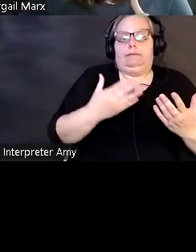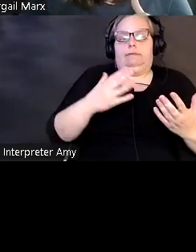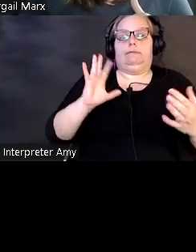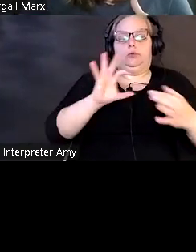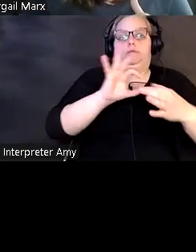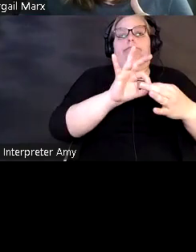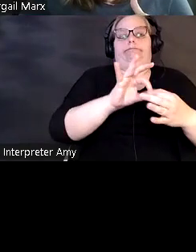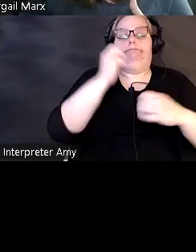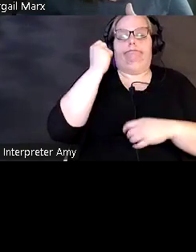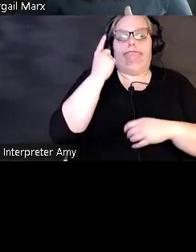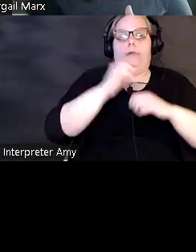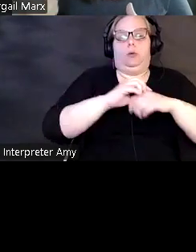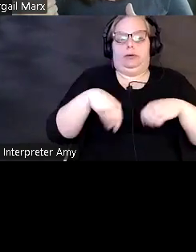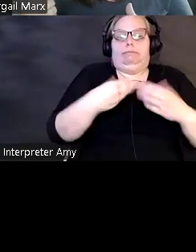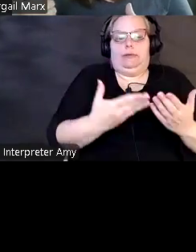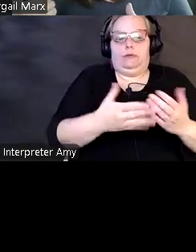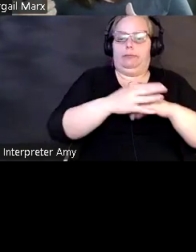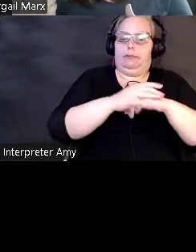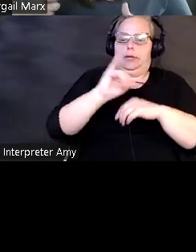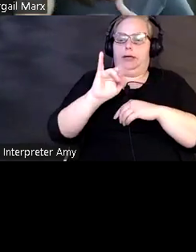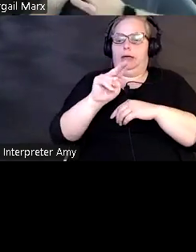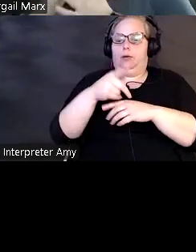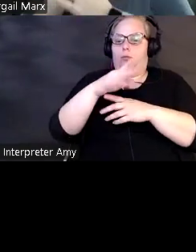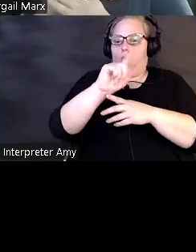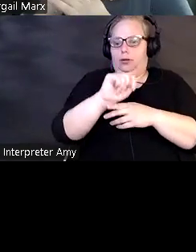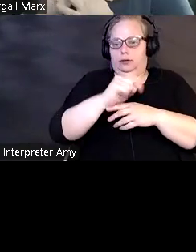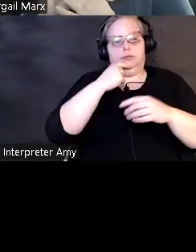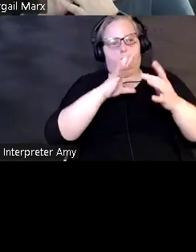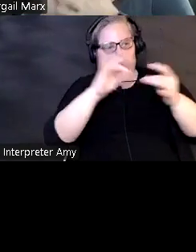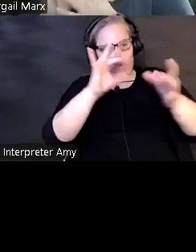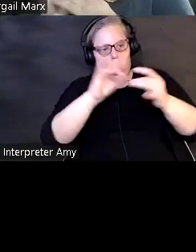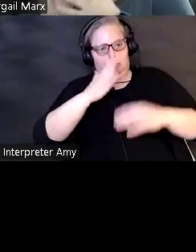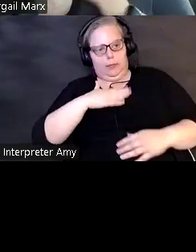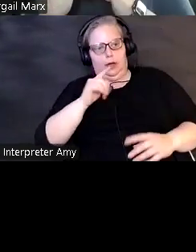that we want them to use to give output back to us, so pointing to the pictures or the symbols